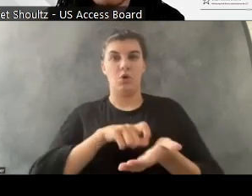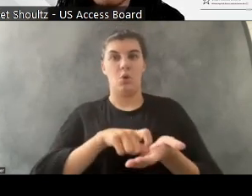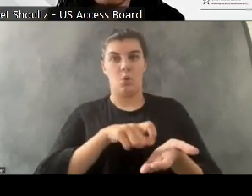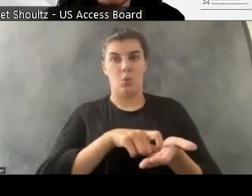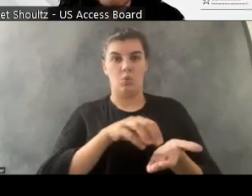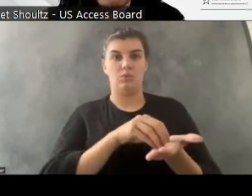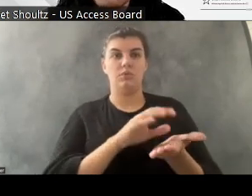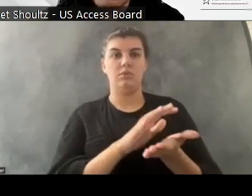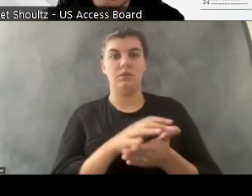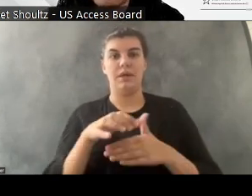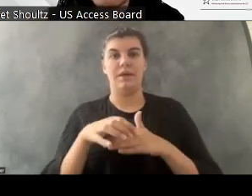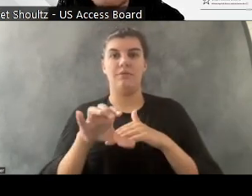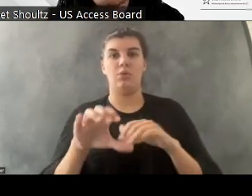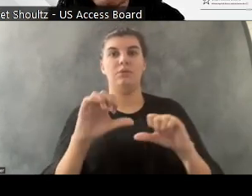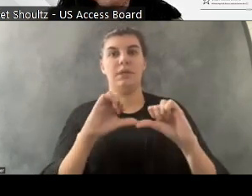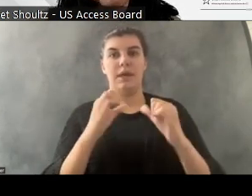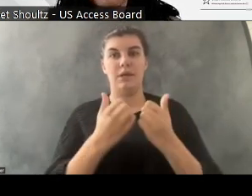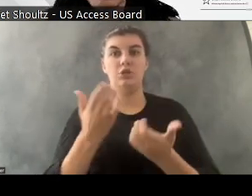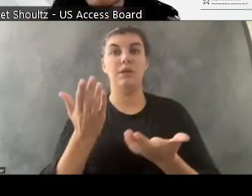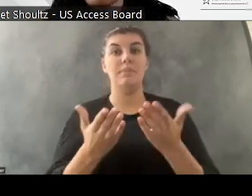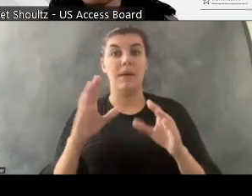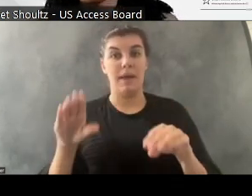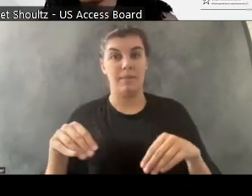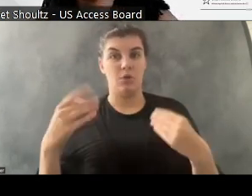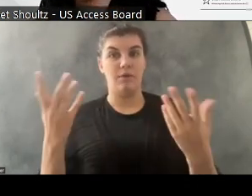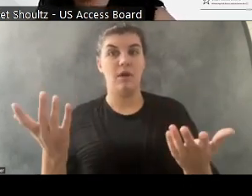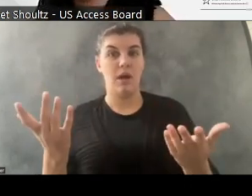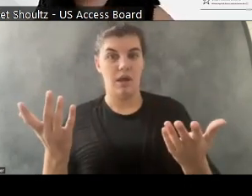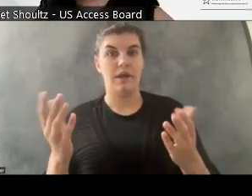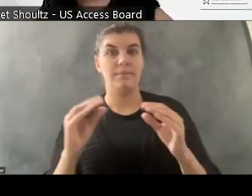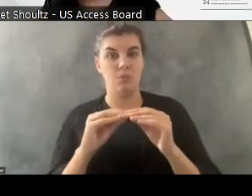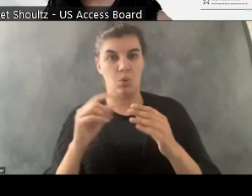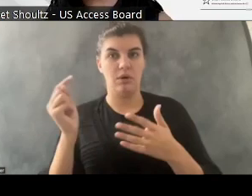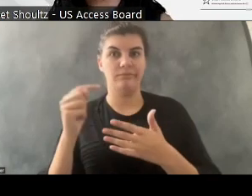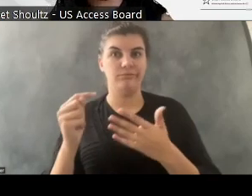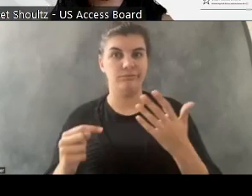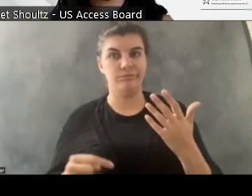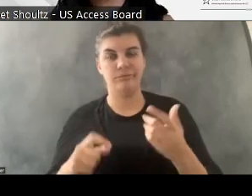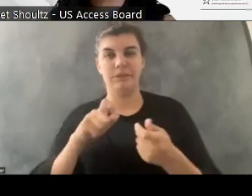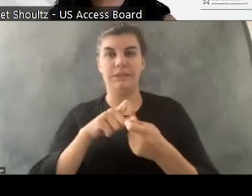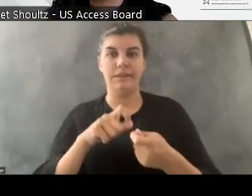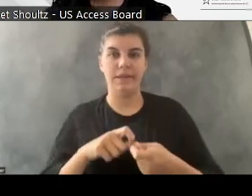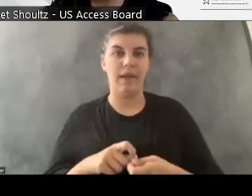the enforcing agencies may provide further specifics in terms of what alterations